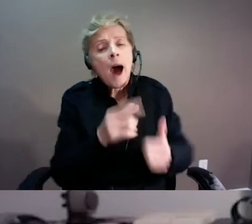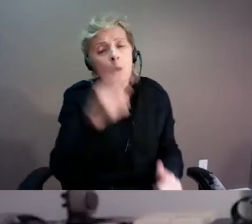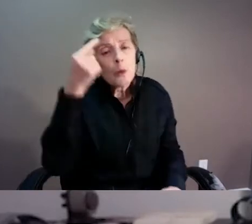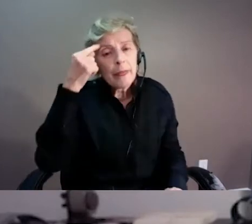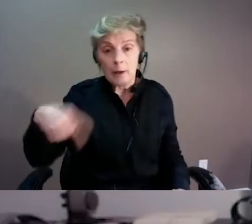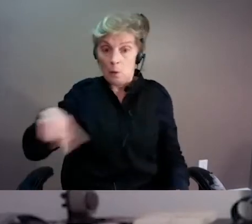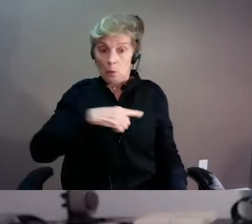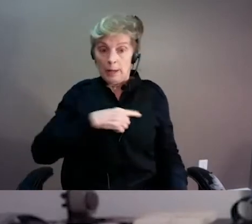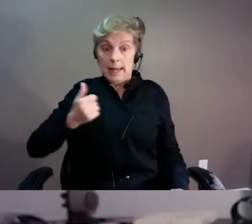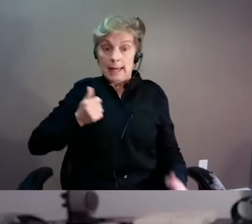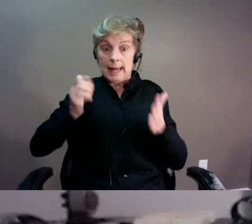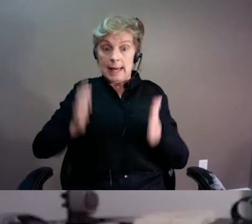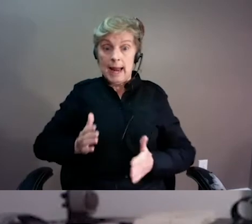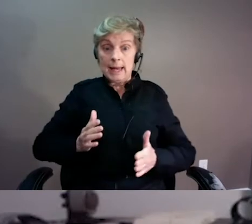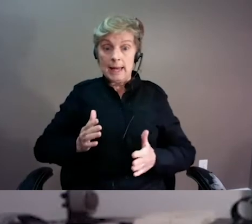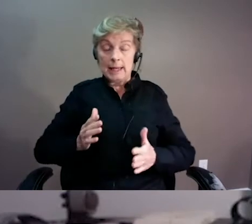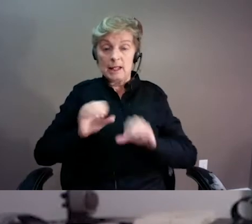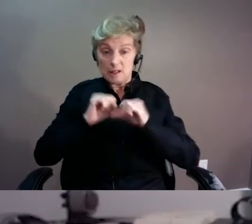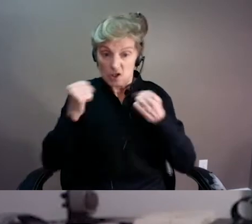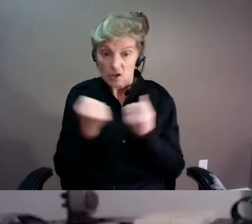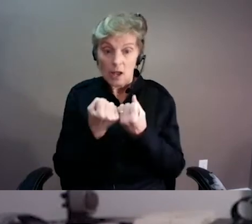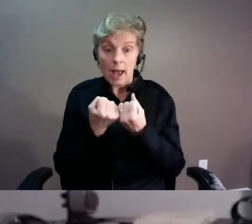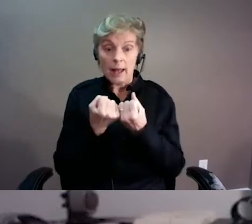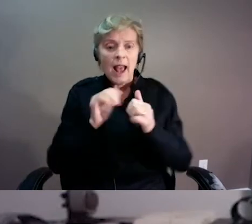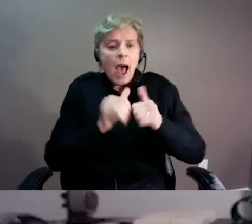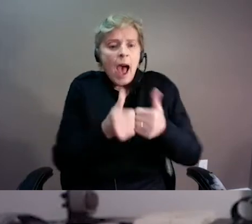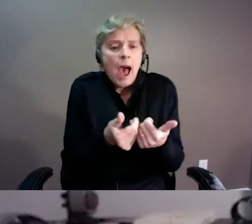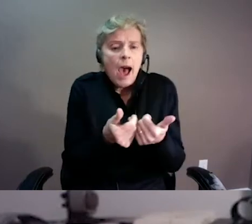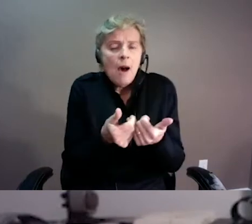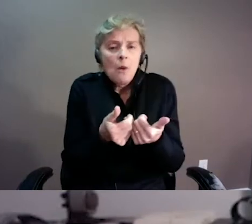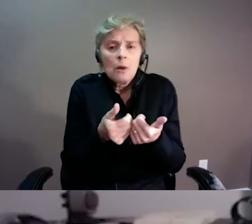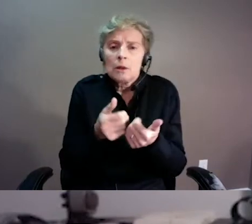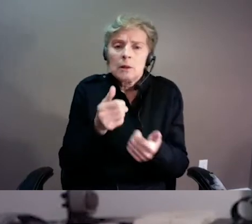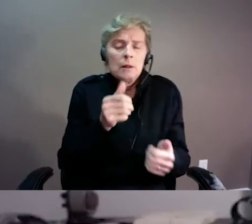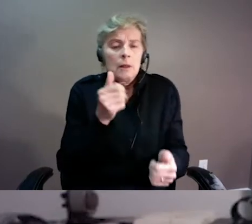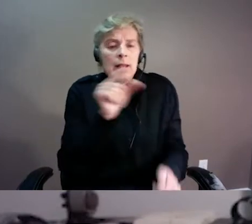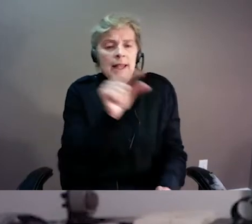organizations can get the government of Canada to engage with us on this? Because while they have